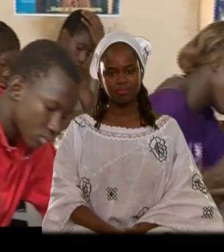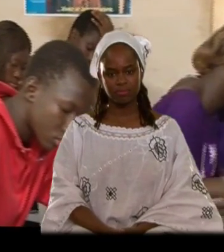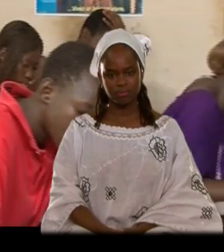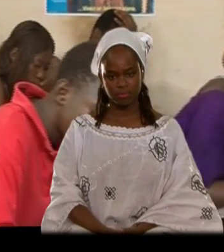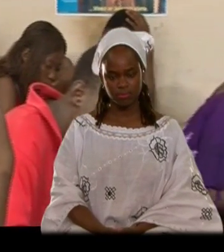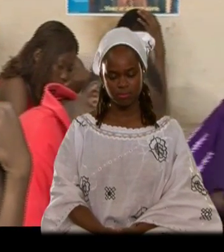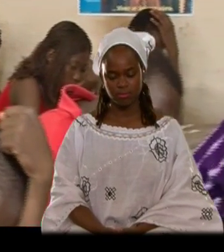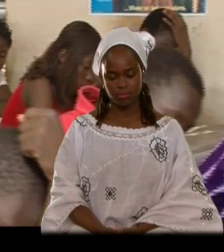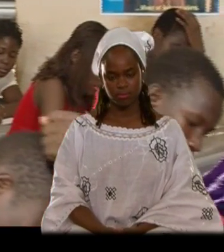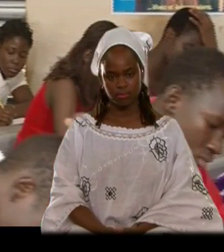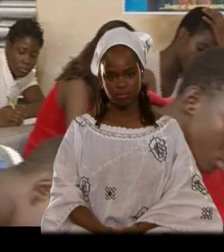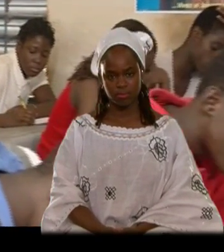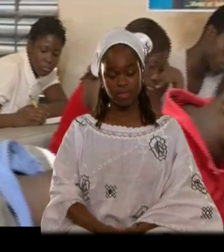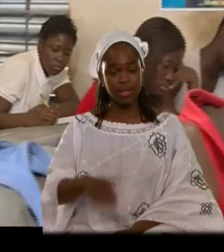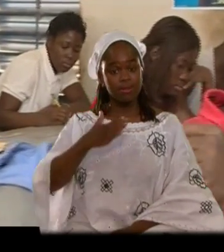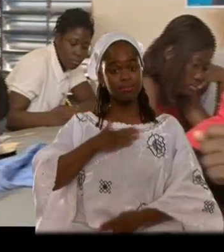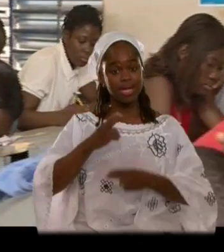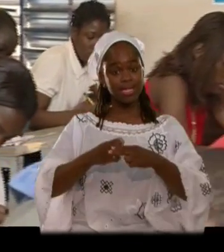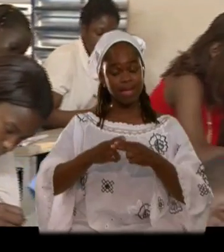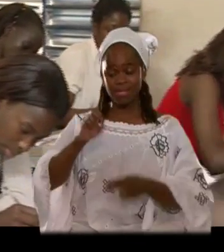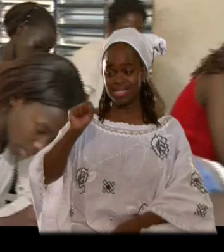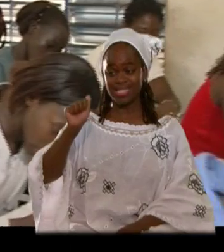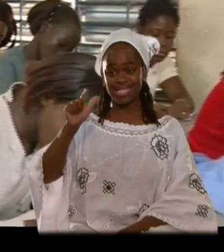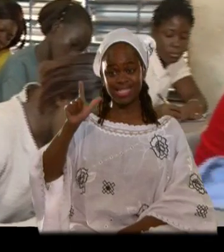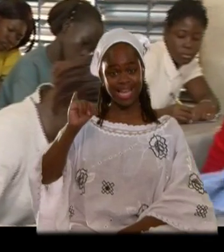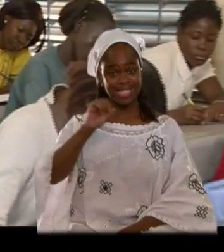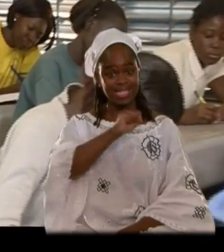My name is Sali. In our class there are 97 students.